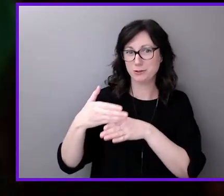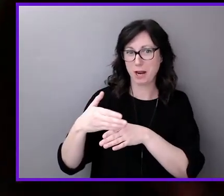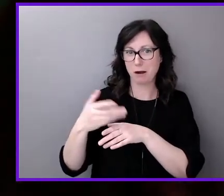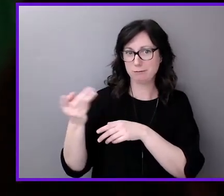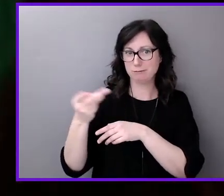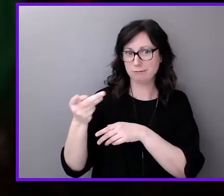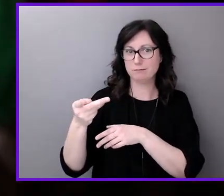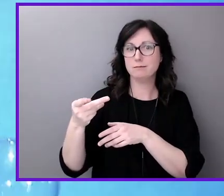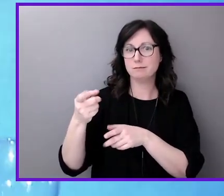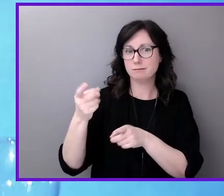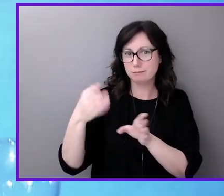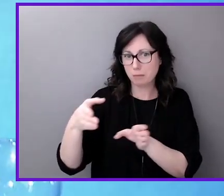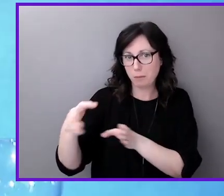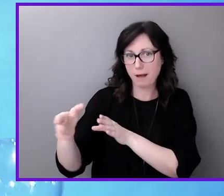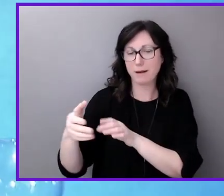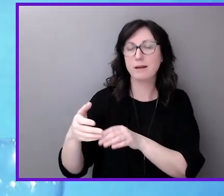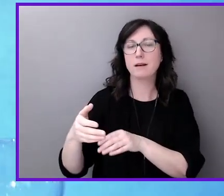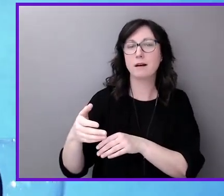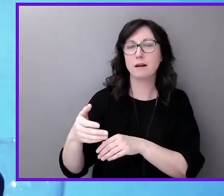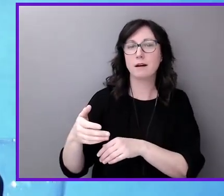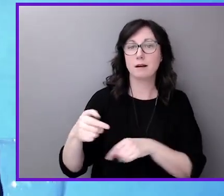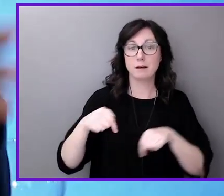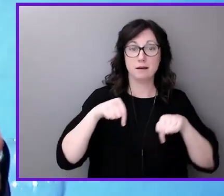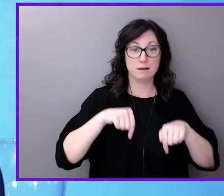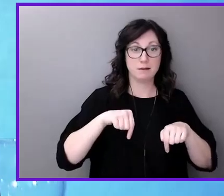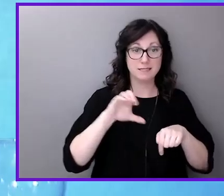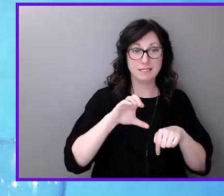At Canada Council, we are more oriented